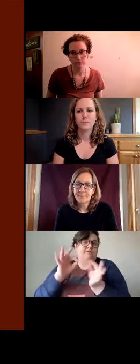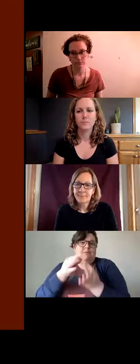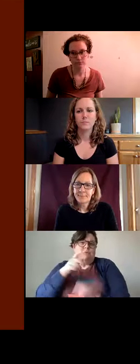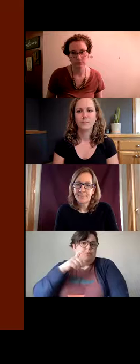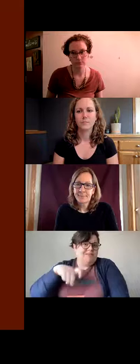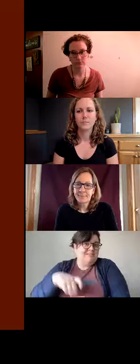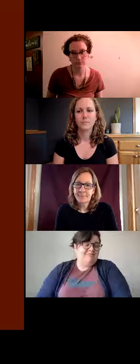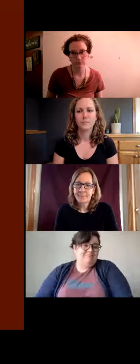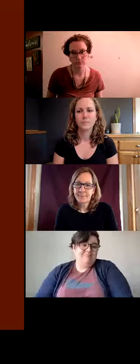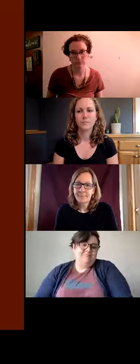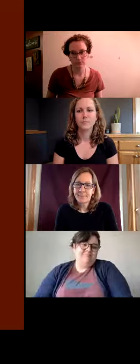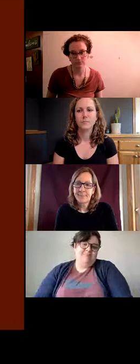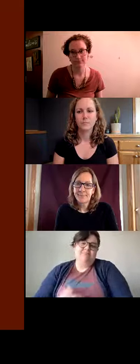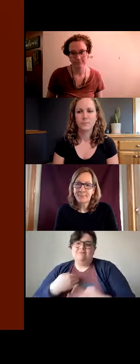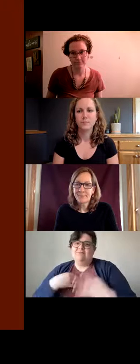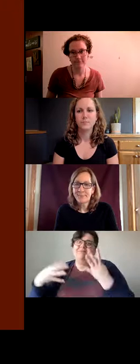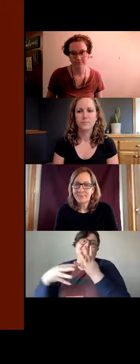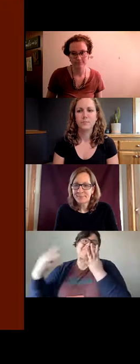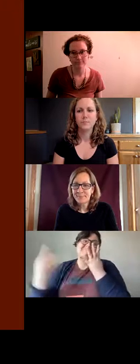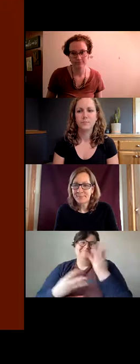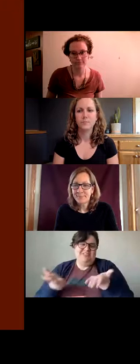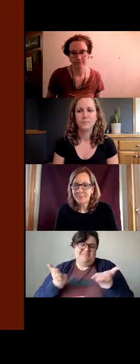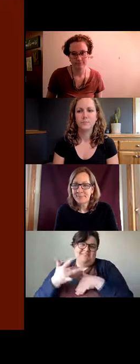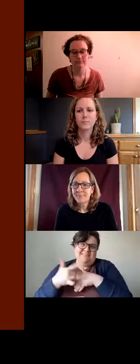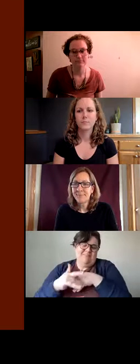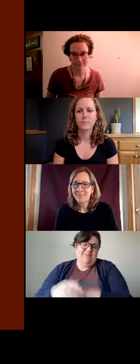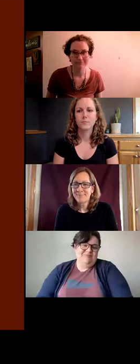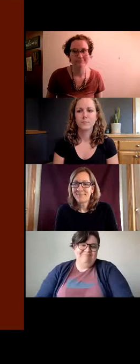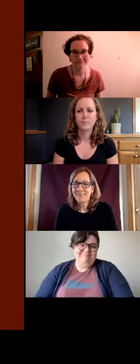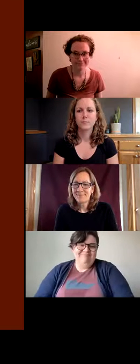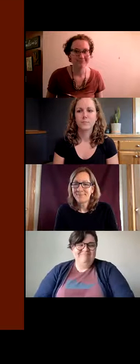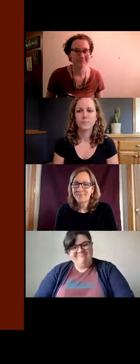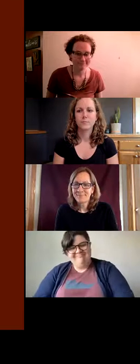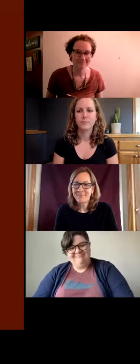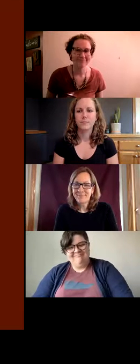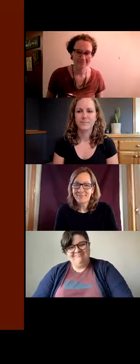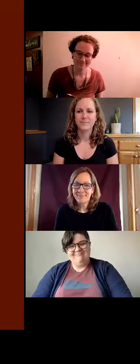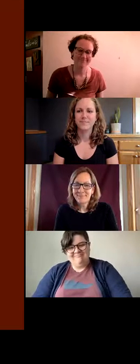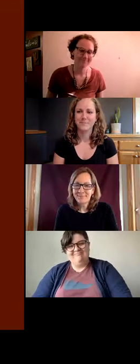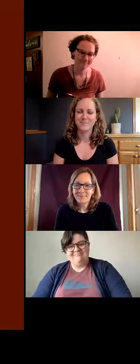provide family therapy if a family does so need that, so yes, lots of services available,